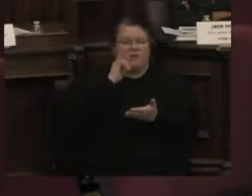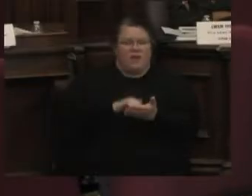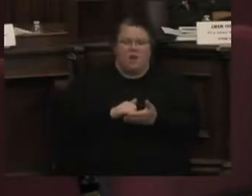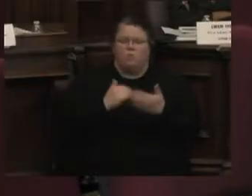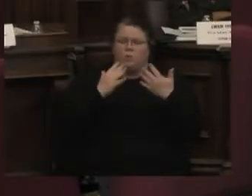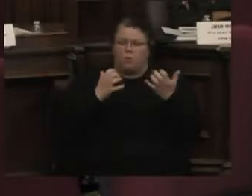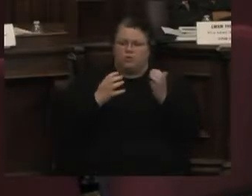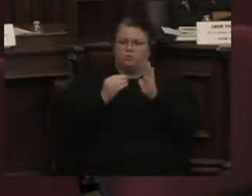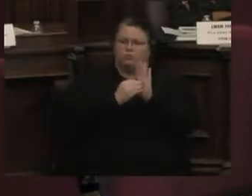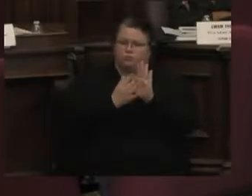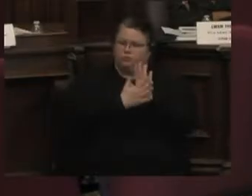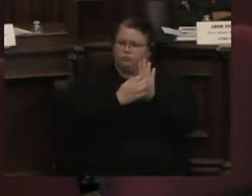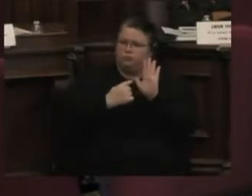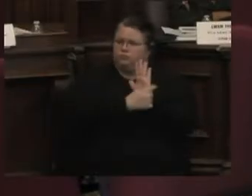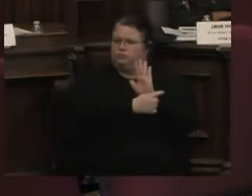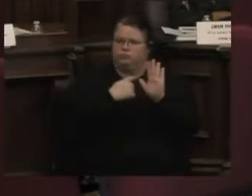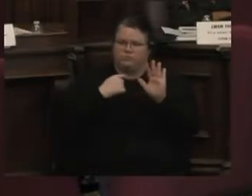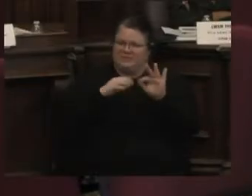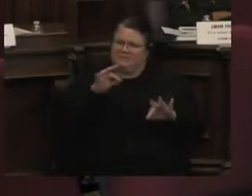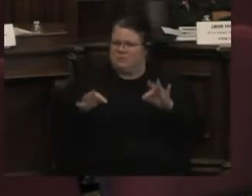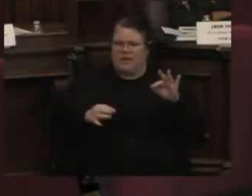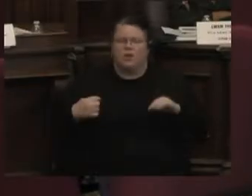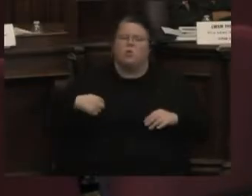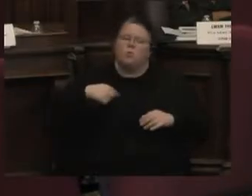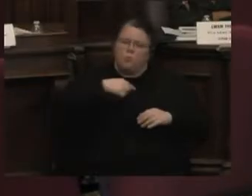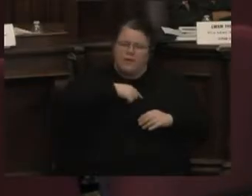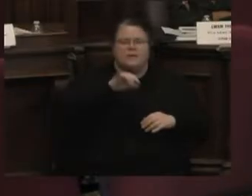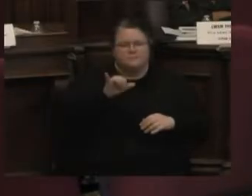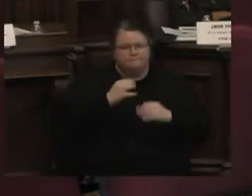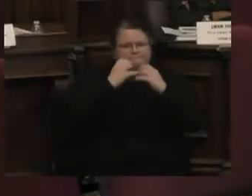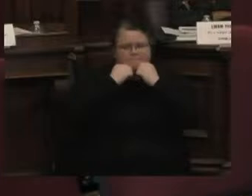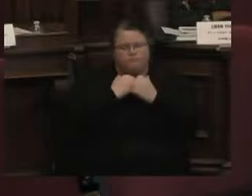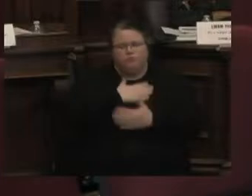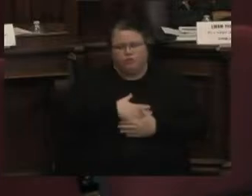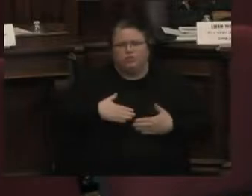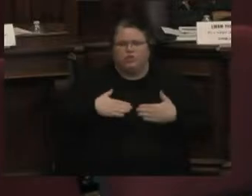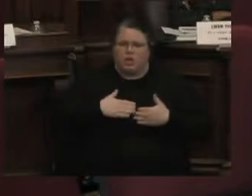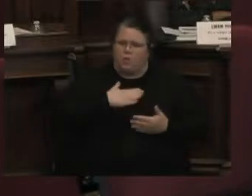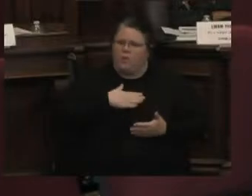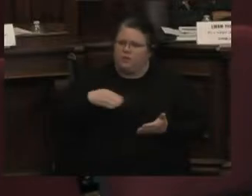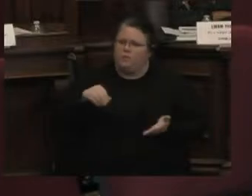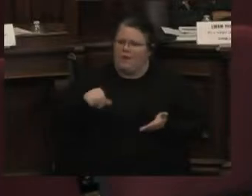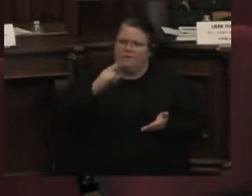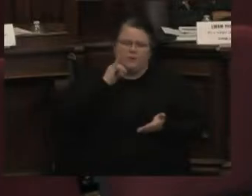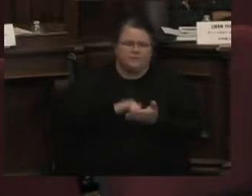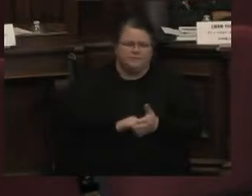an expenditure that they have